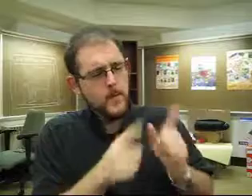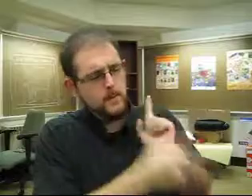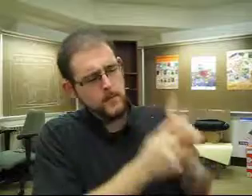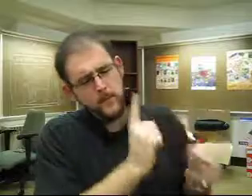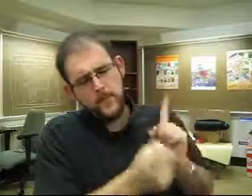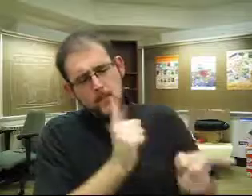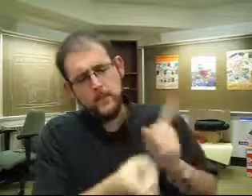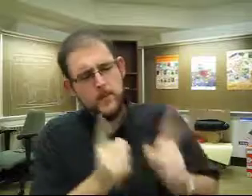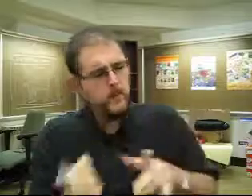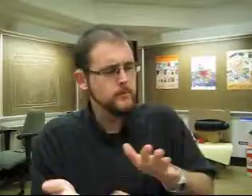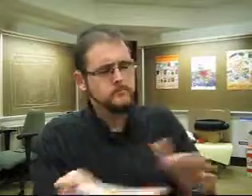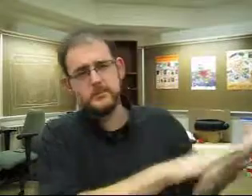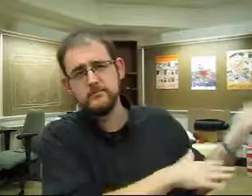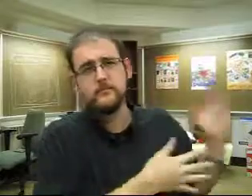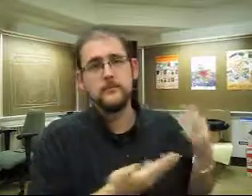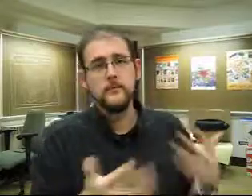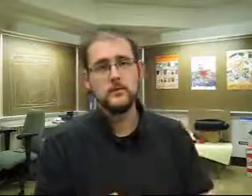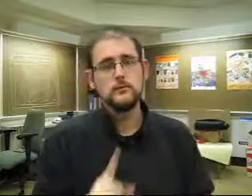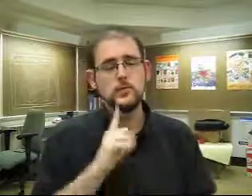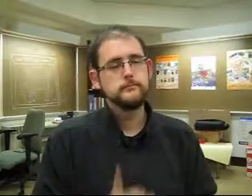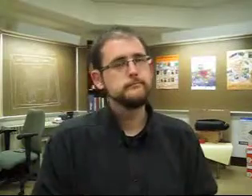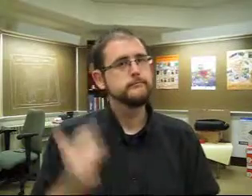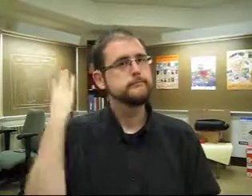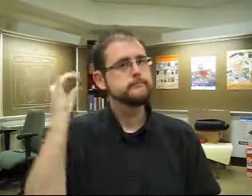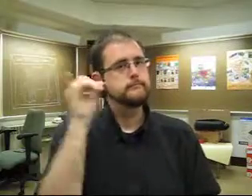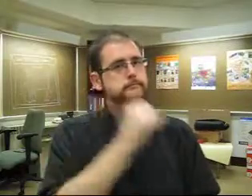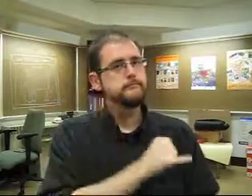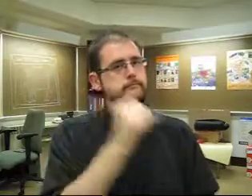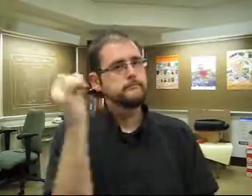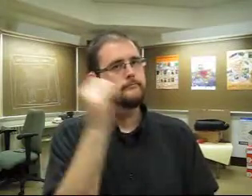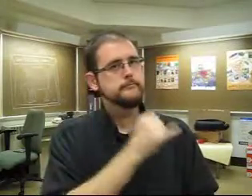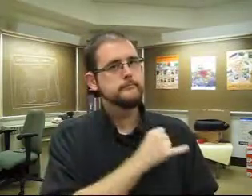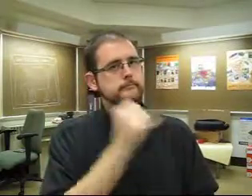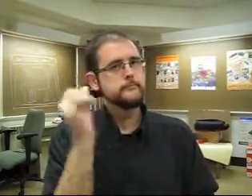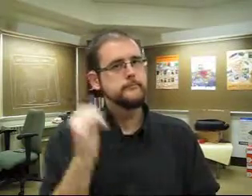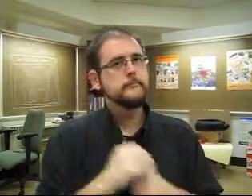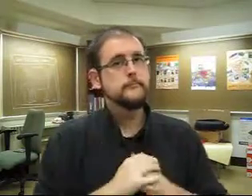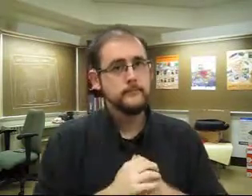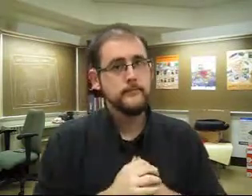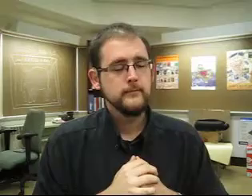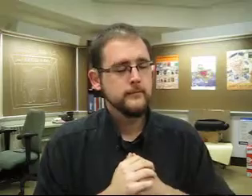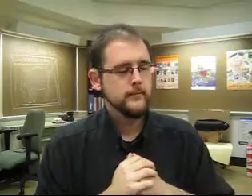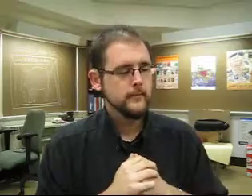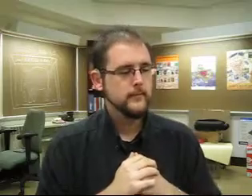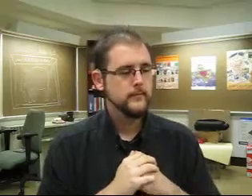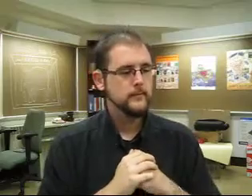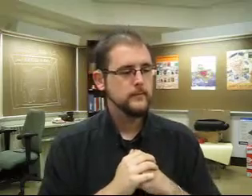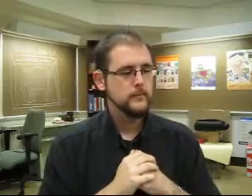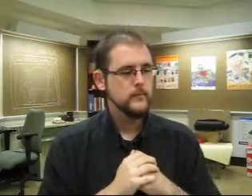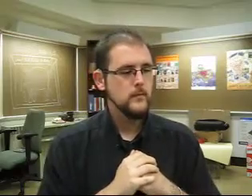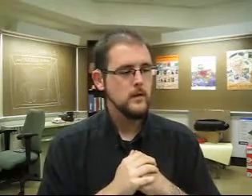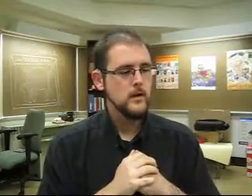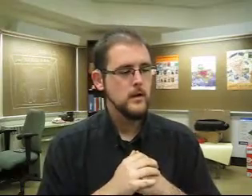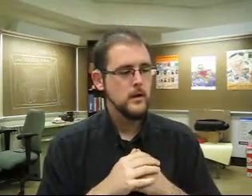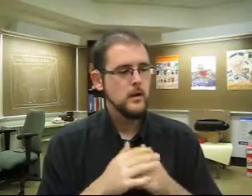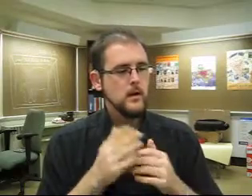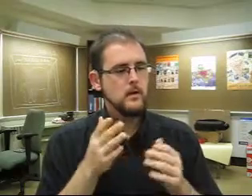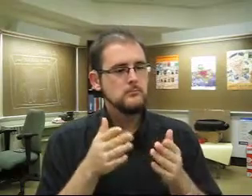in a truly horrific massacre.